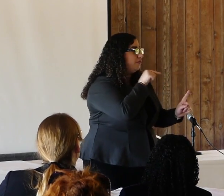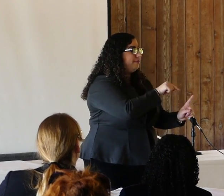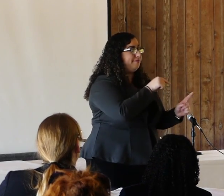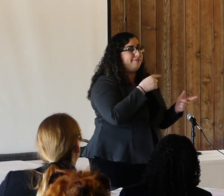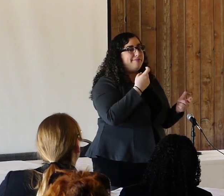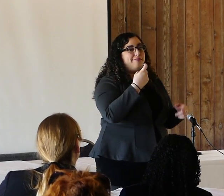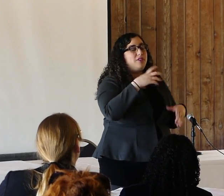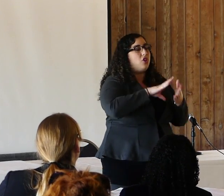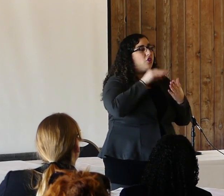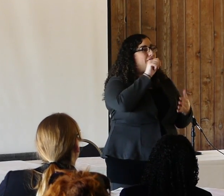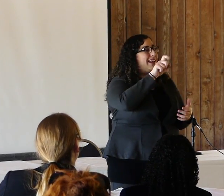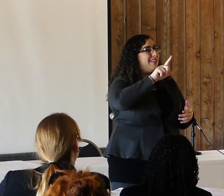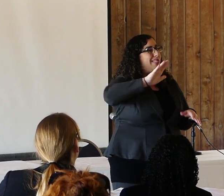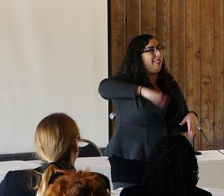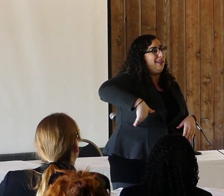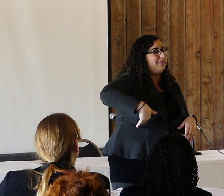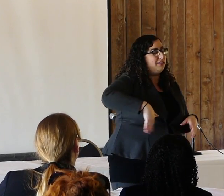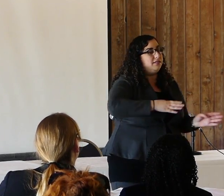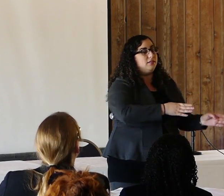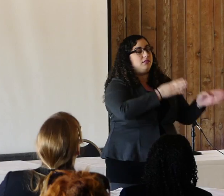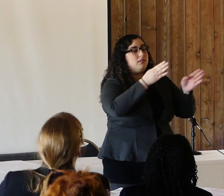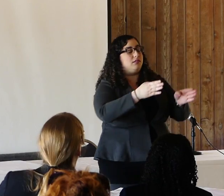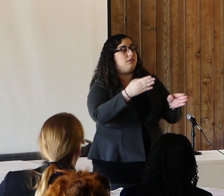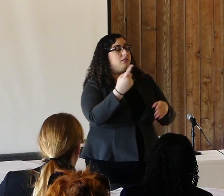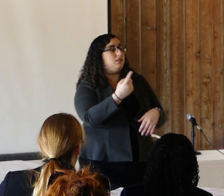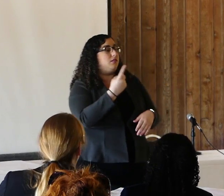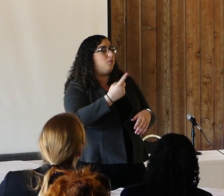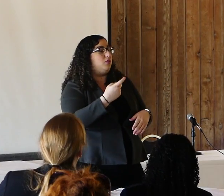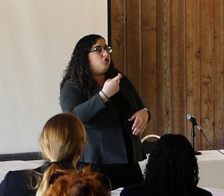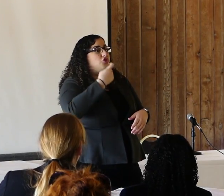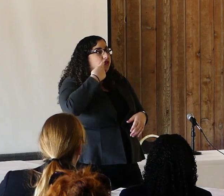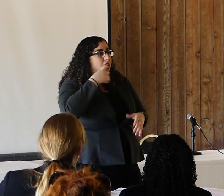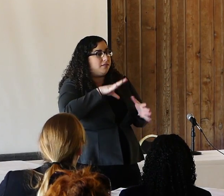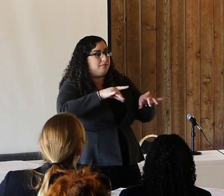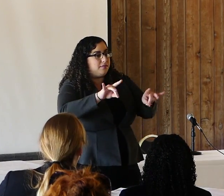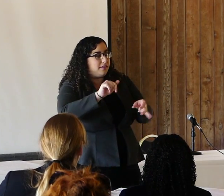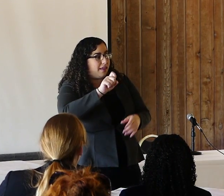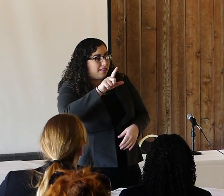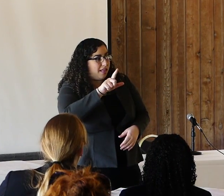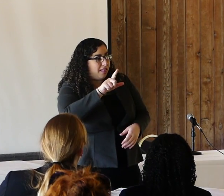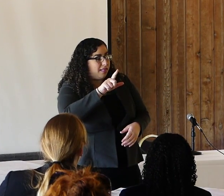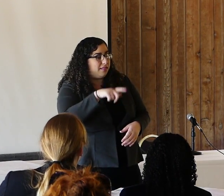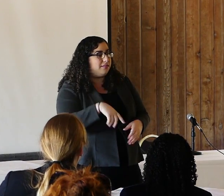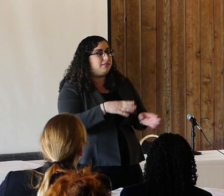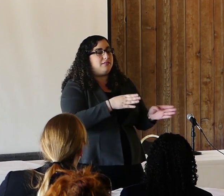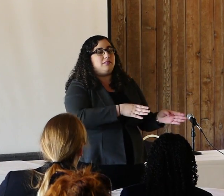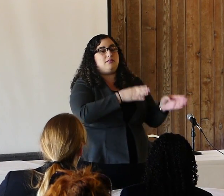like for example you maybe have this girl who learned to ASL later in life.